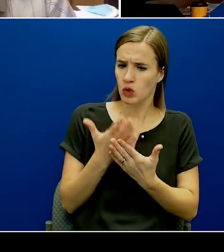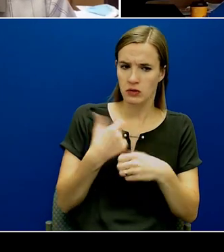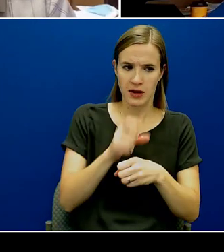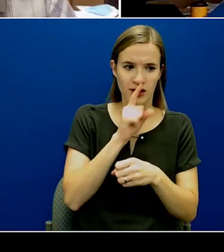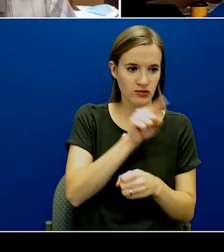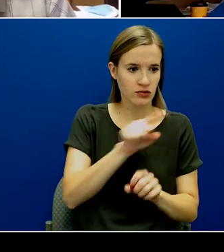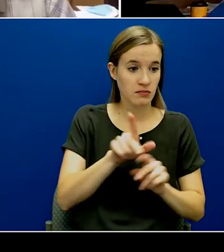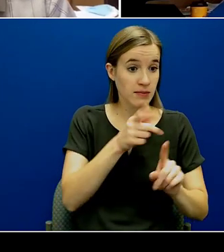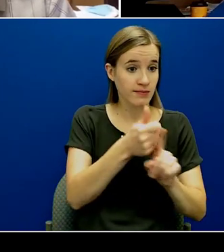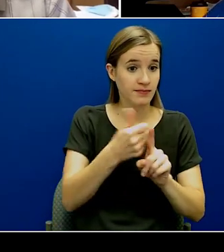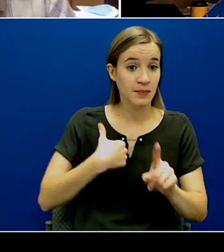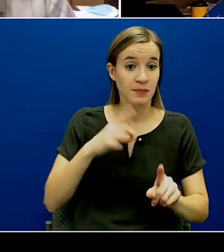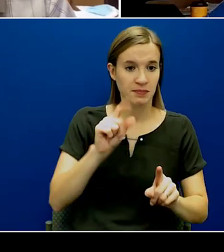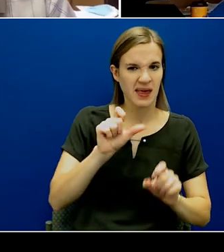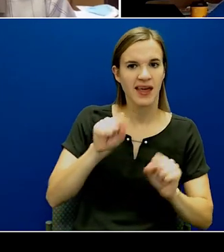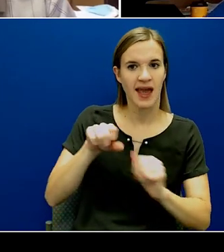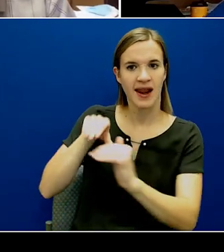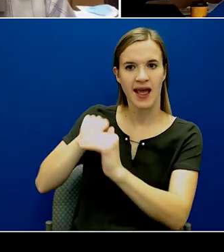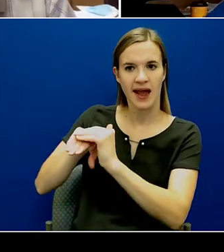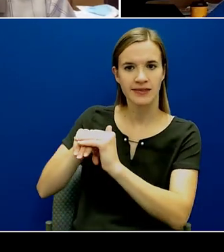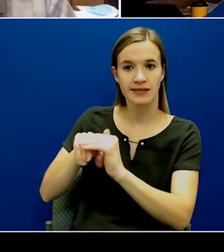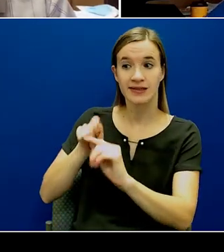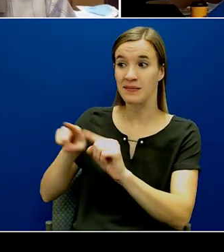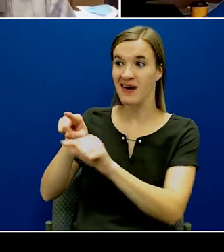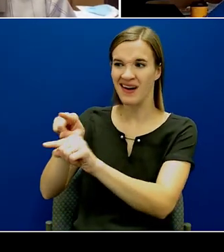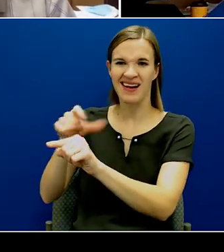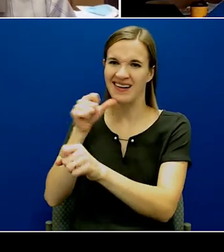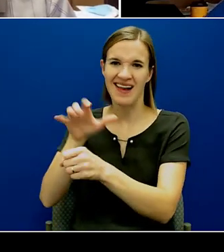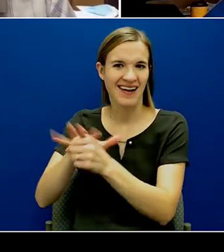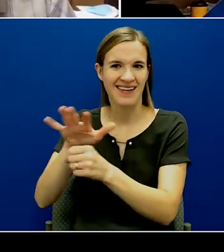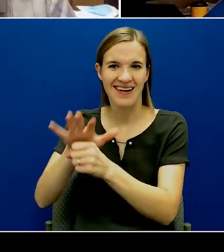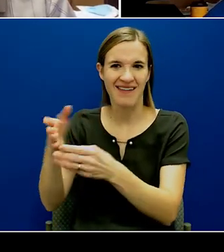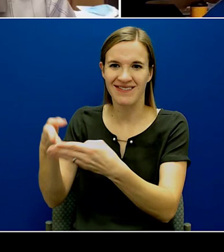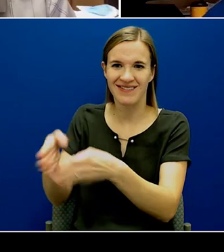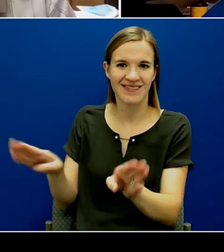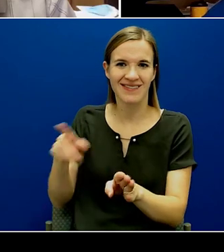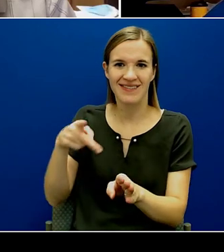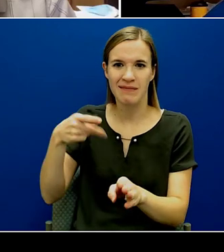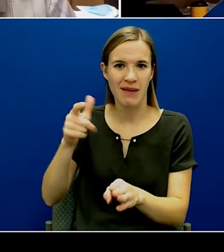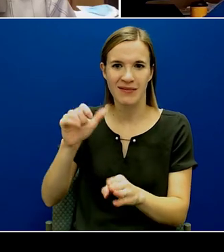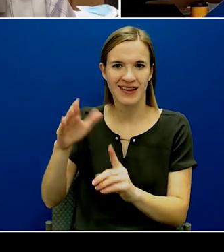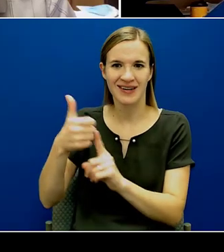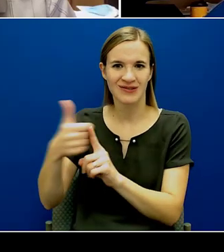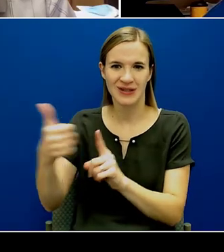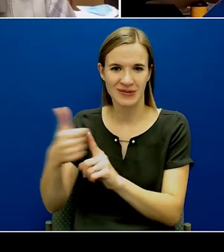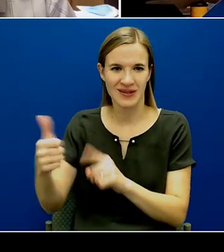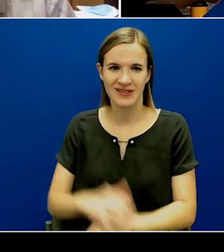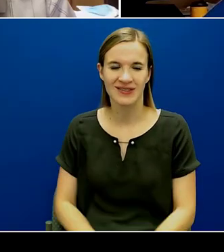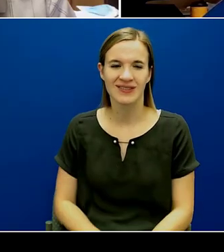weekend service. It would, it would be great for everyone. So I'm always the one out there